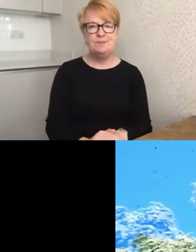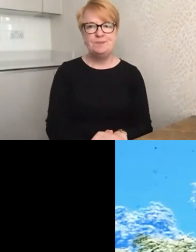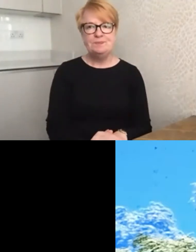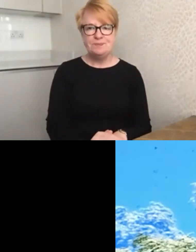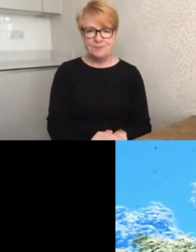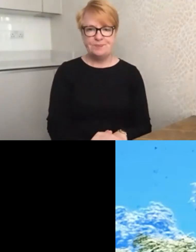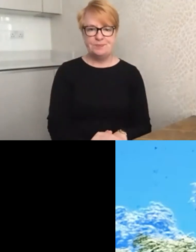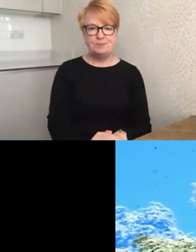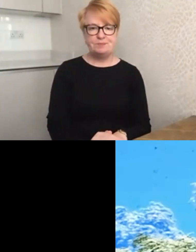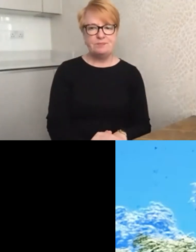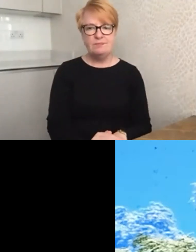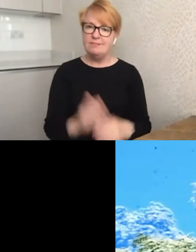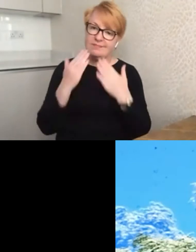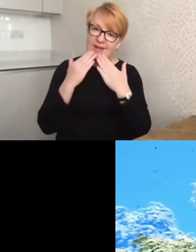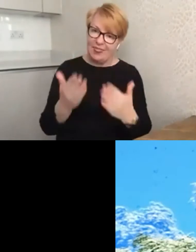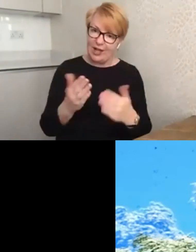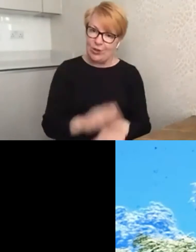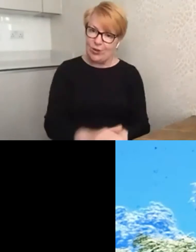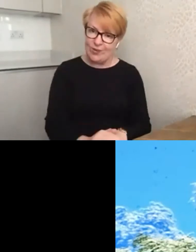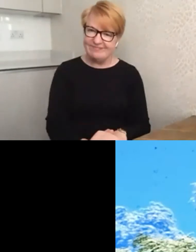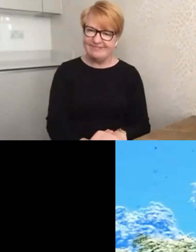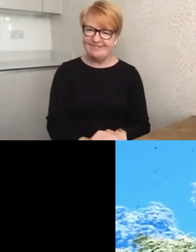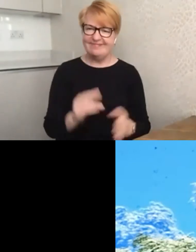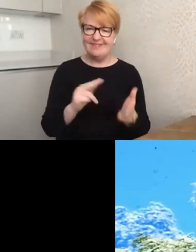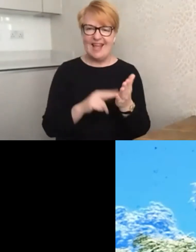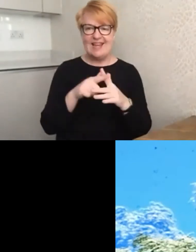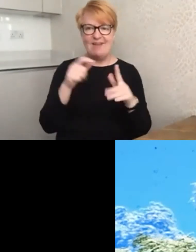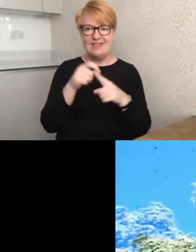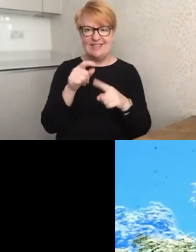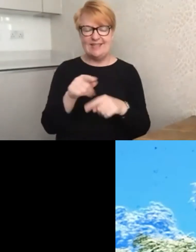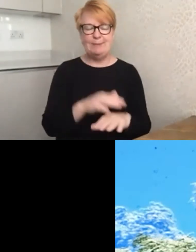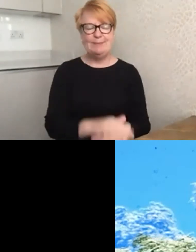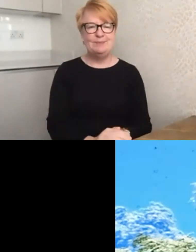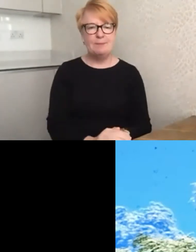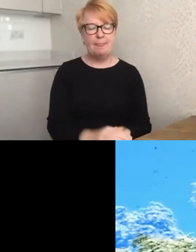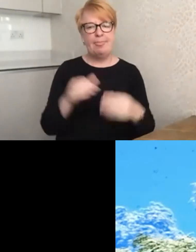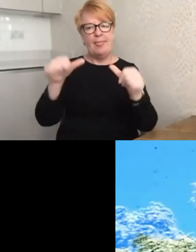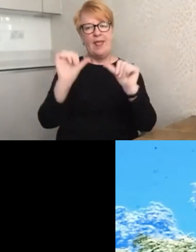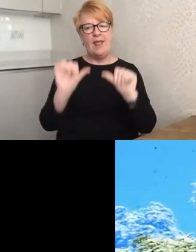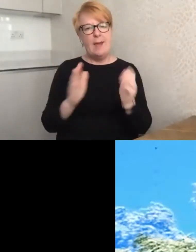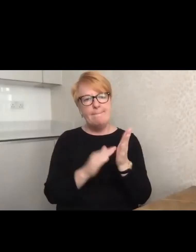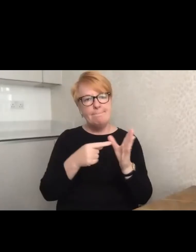So, thank you for that for that Nephertiti. Mat, can I go on to ask you a question?